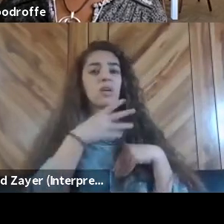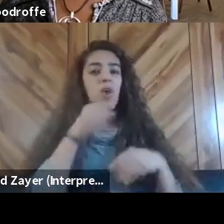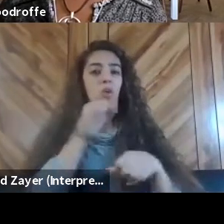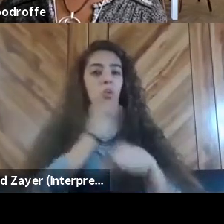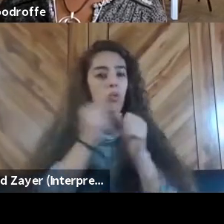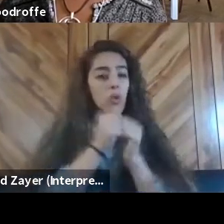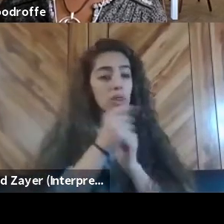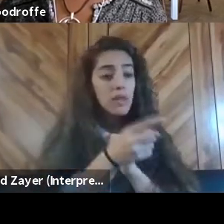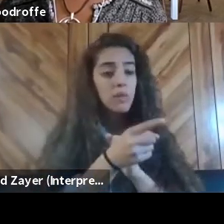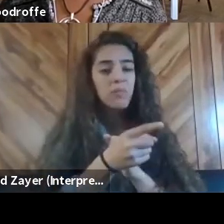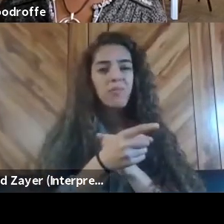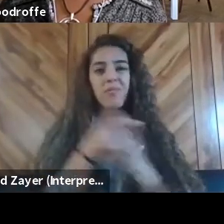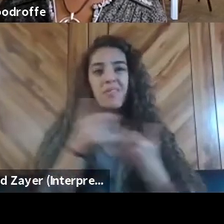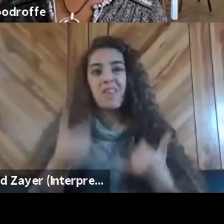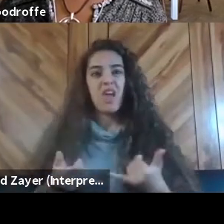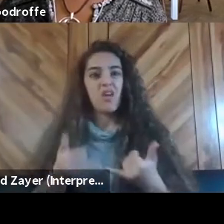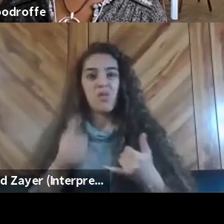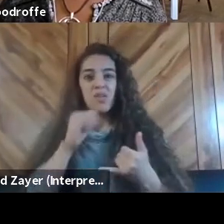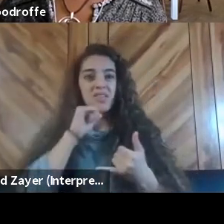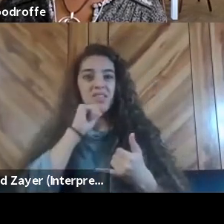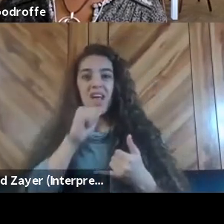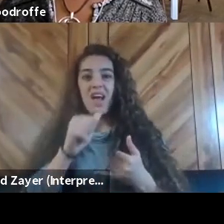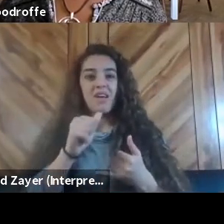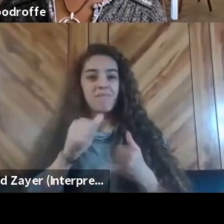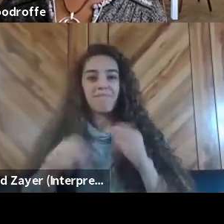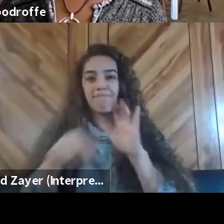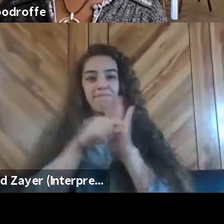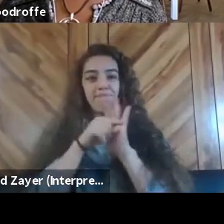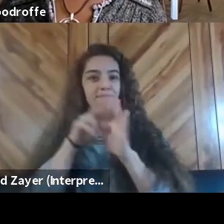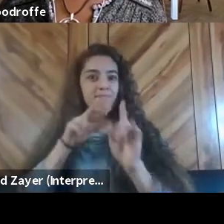it in any negative way. It's not a negative, it's, you know, I